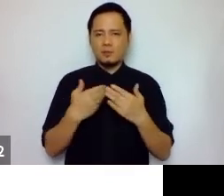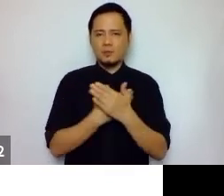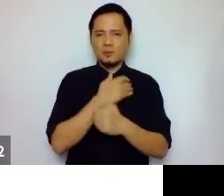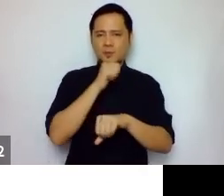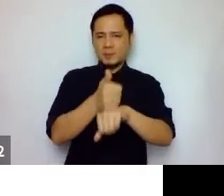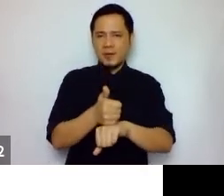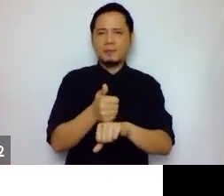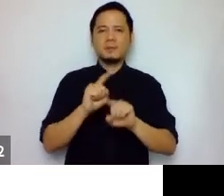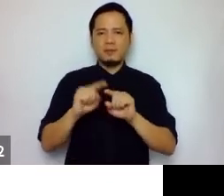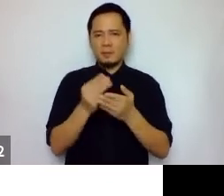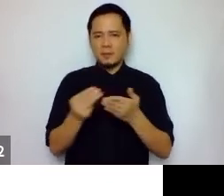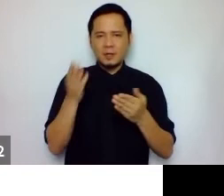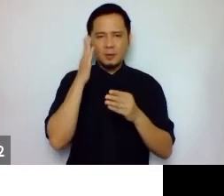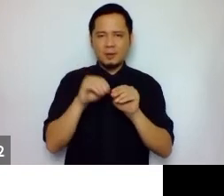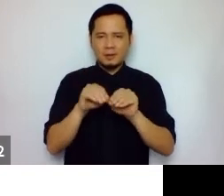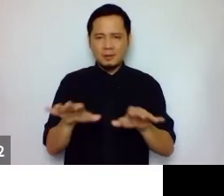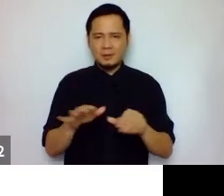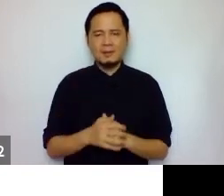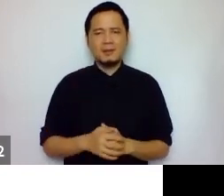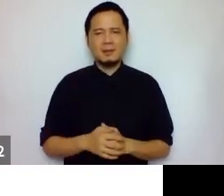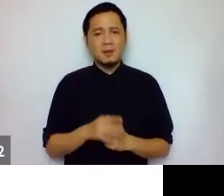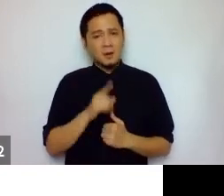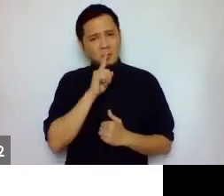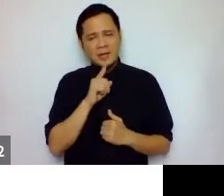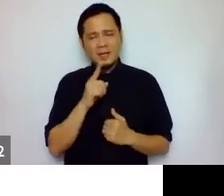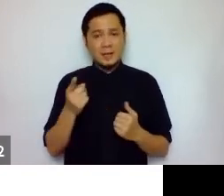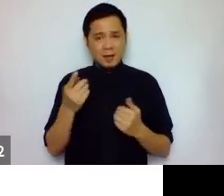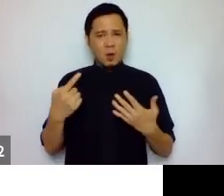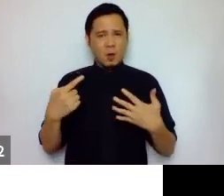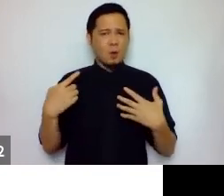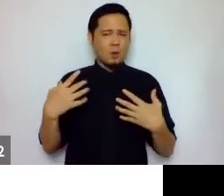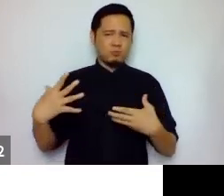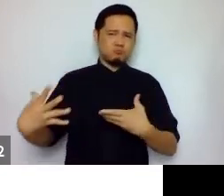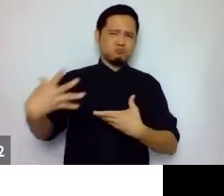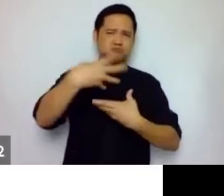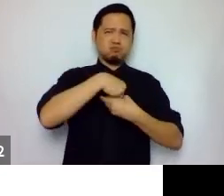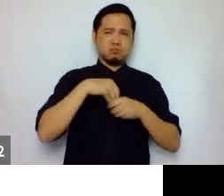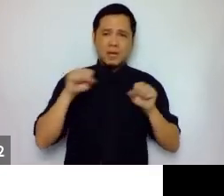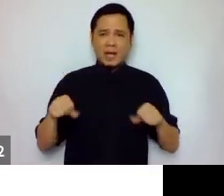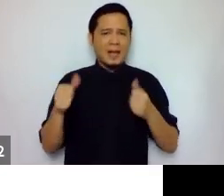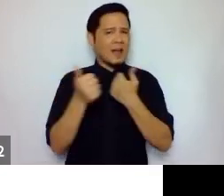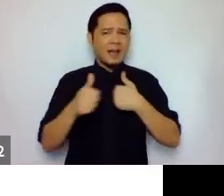So again this is a very inclusive campaign. Anyone can use the materials.